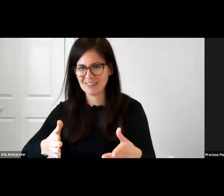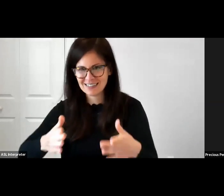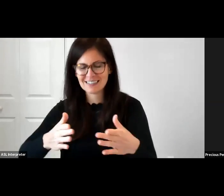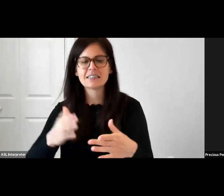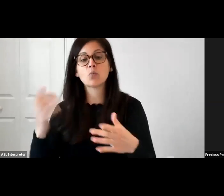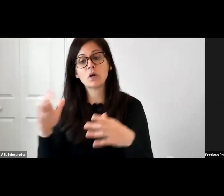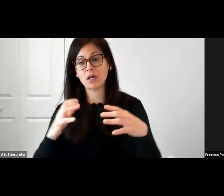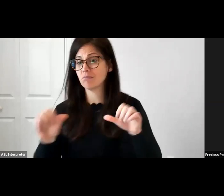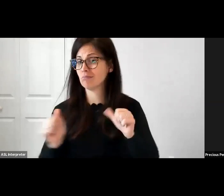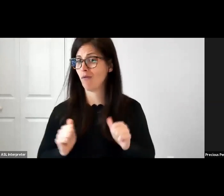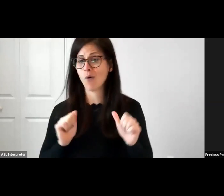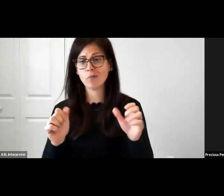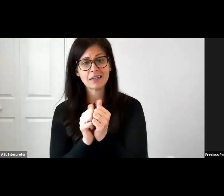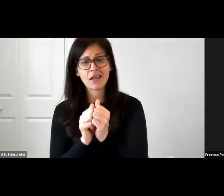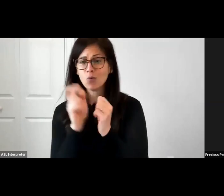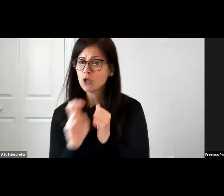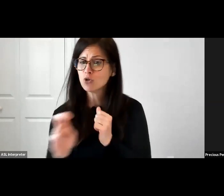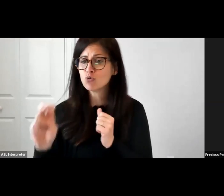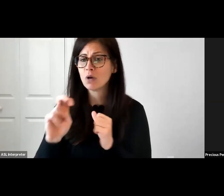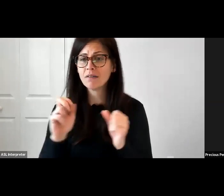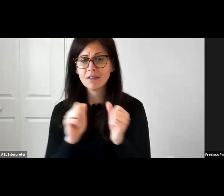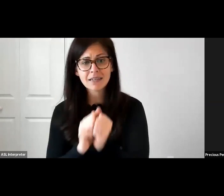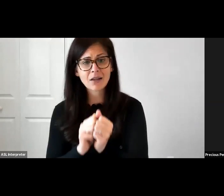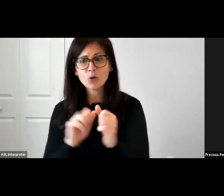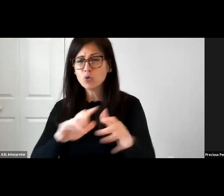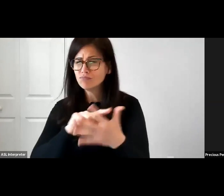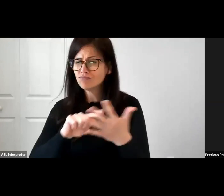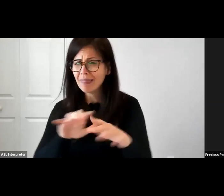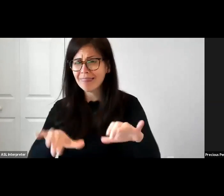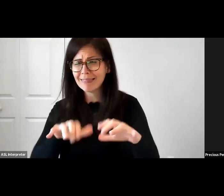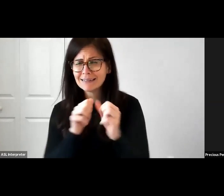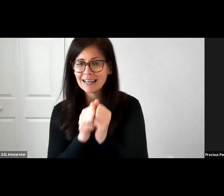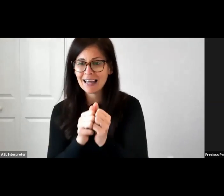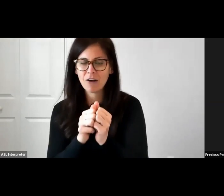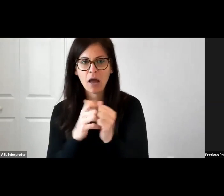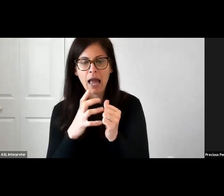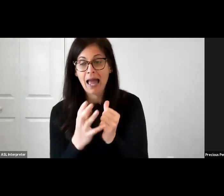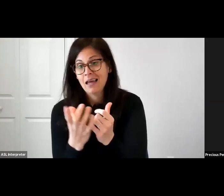we travel together, we do all of these things, and, you know, we're kind of in this,